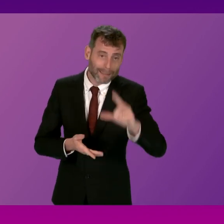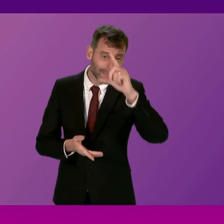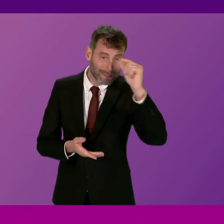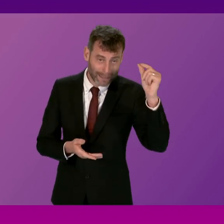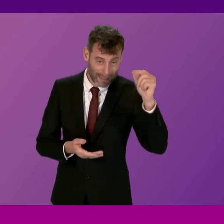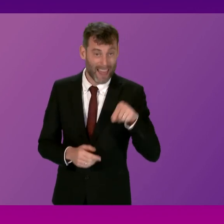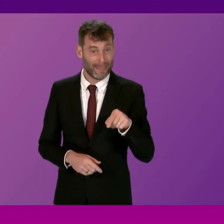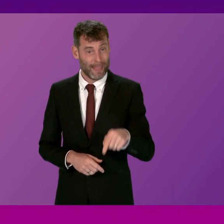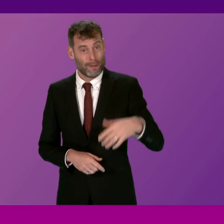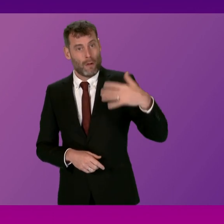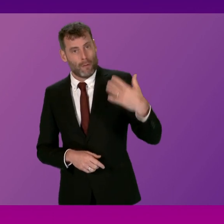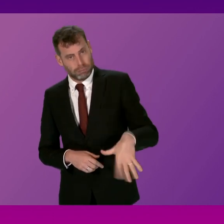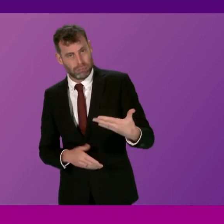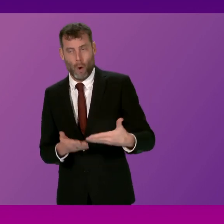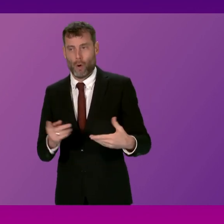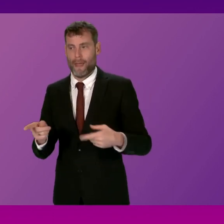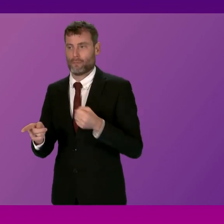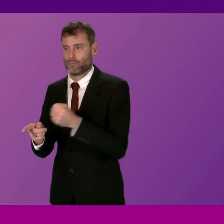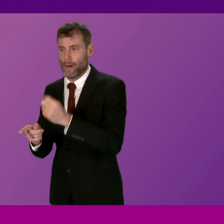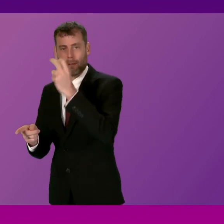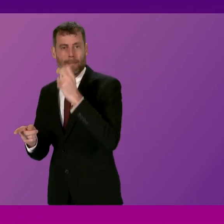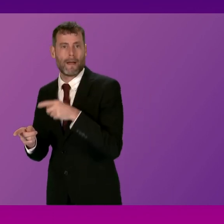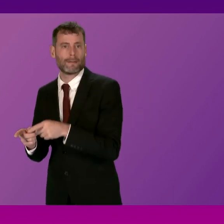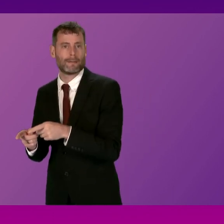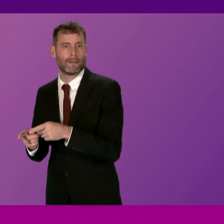Even when we can afford them, using taxis and cars is becoming more of a struggle.